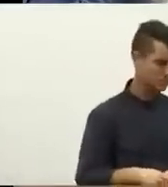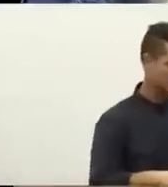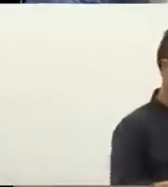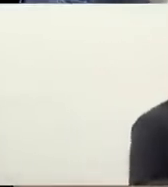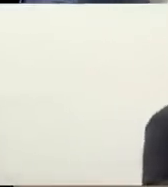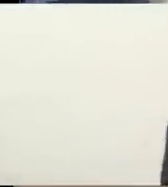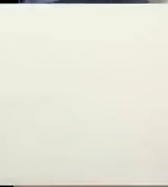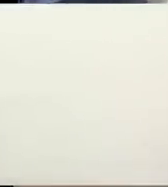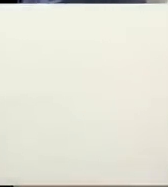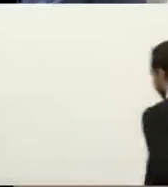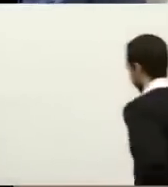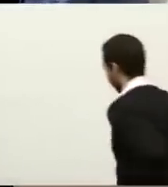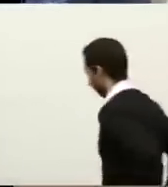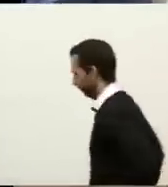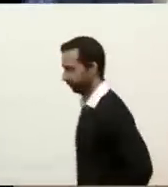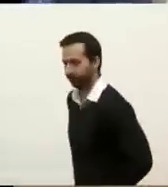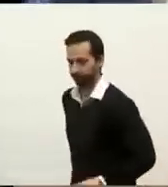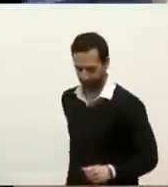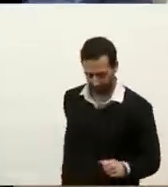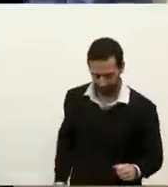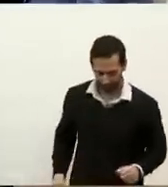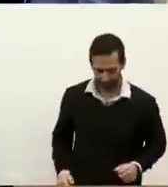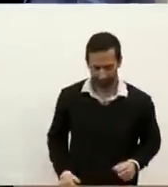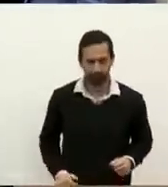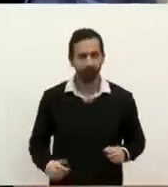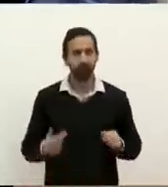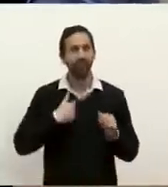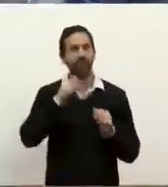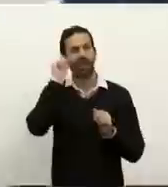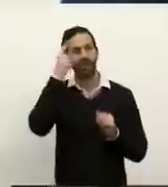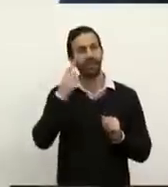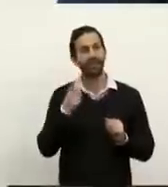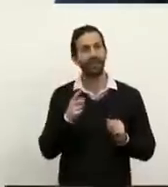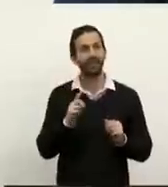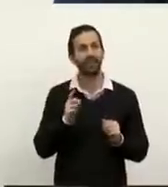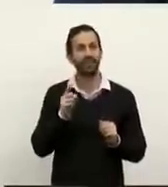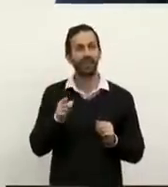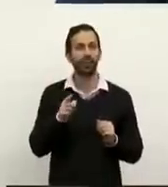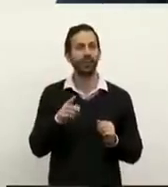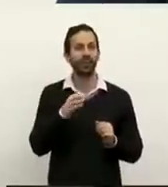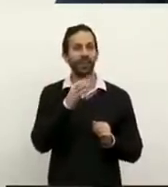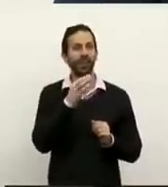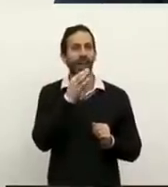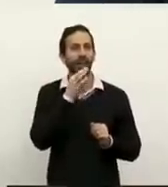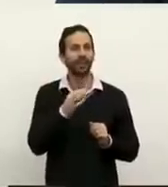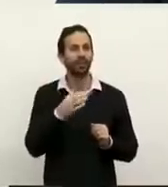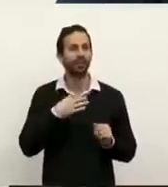I understand what Emerson's asking but I'll make an important point for the agency because we don't use the word prescriber in the agency.